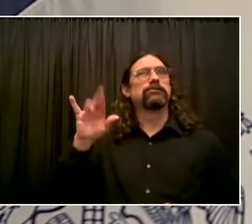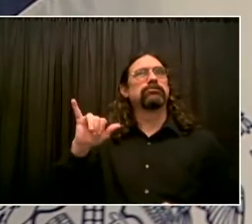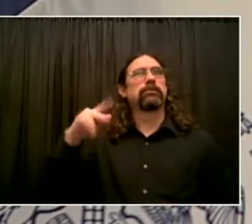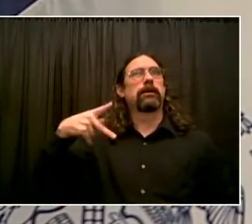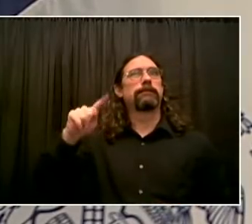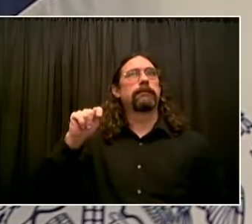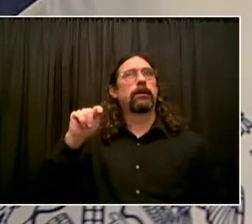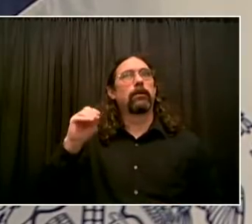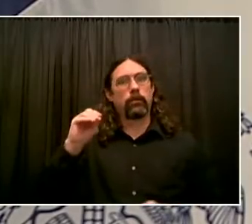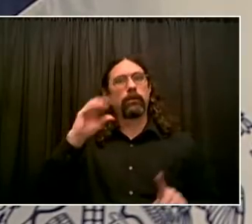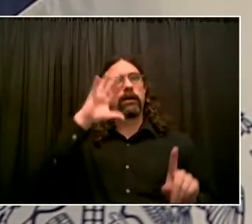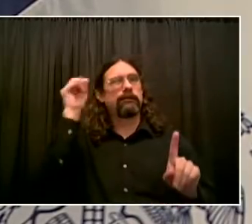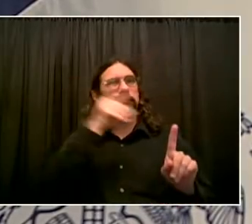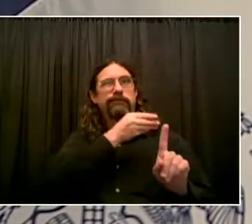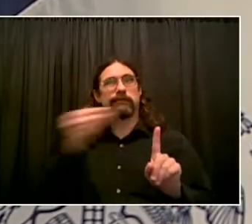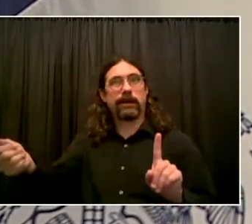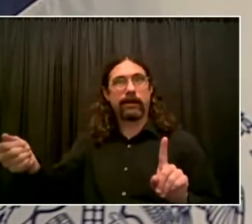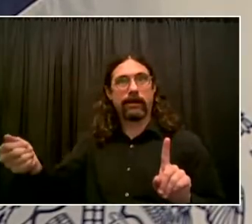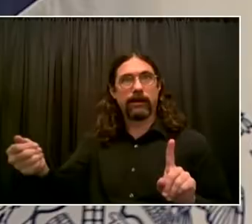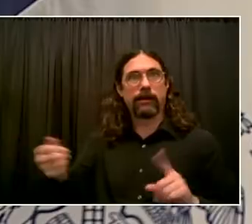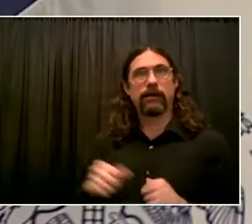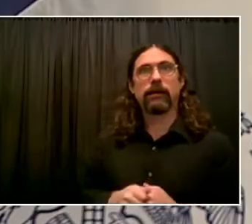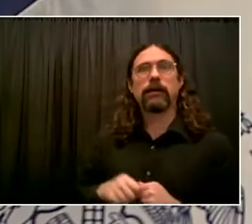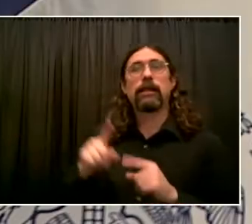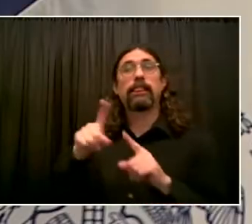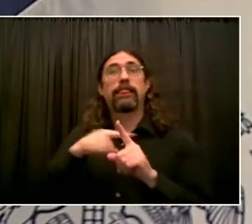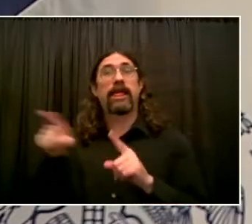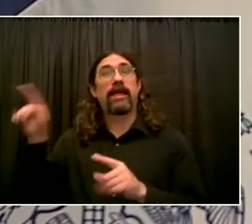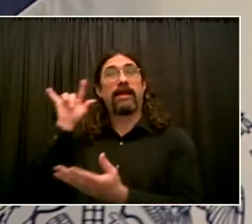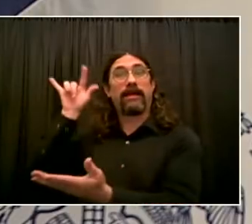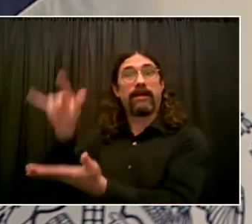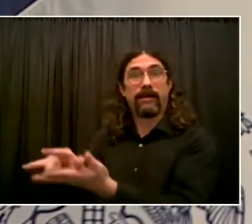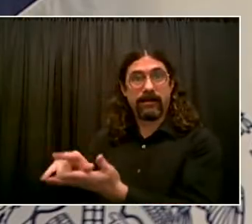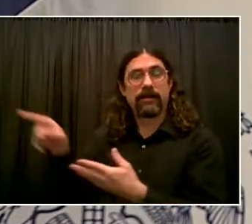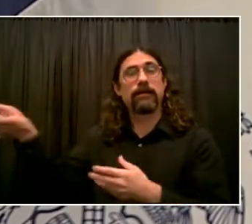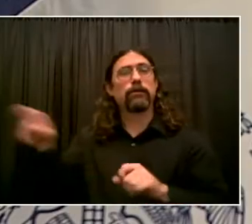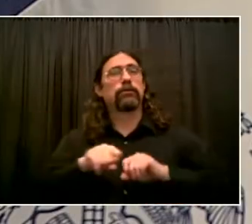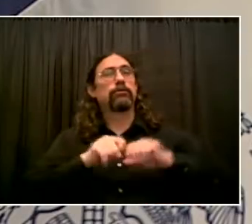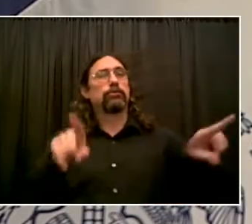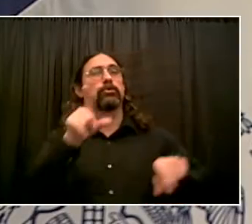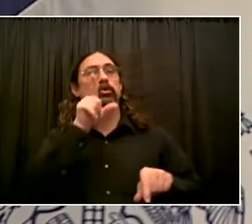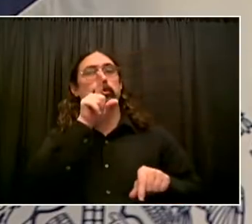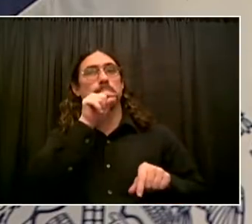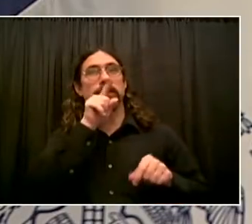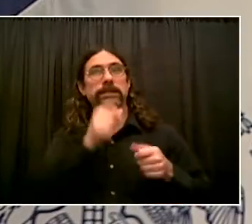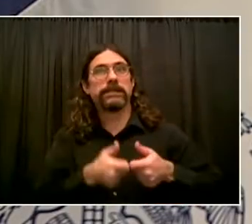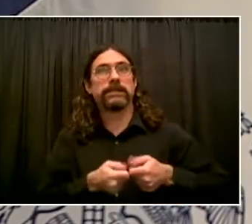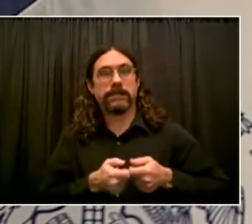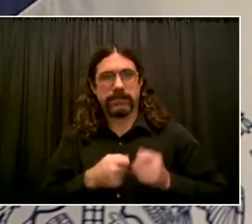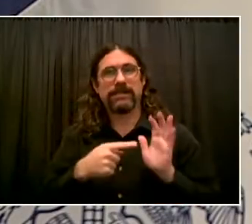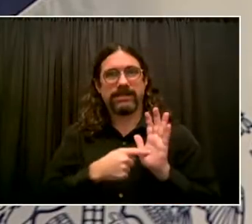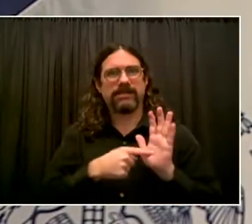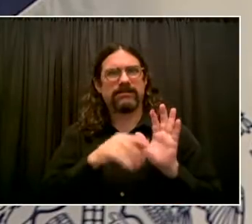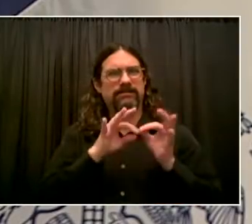ABOUT GETTING PAID IN BIT COIN. WHAT IS YOUR REACTONI D ANARE YOU CONCERNED